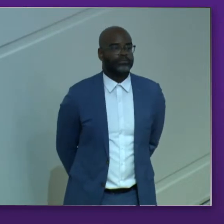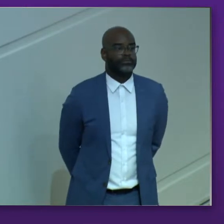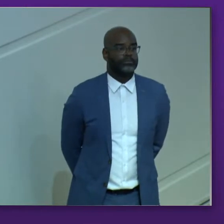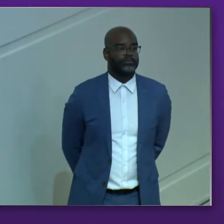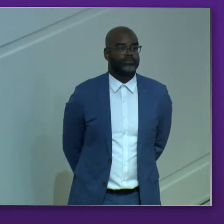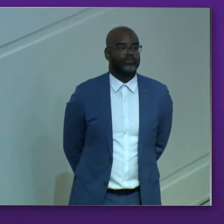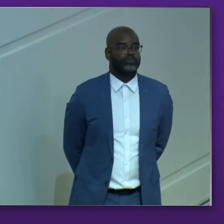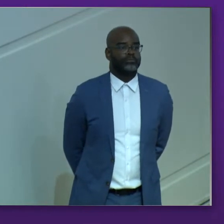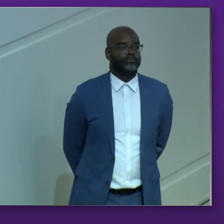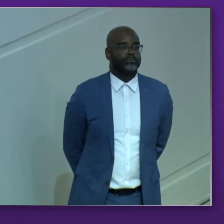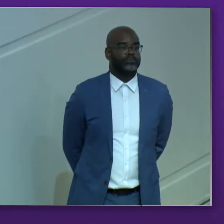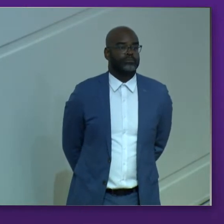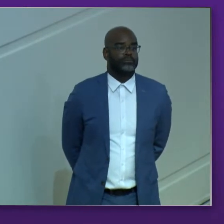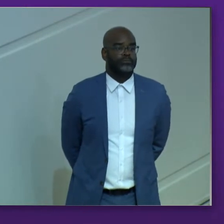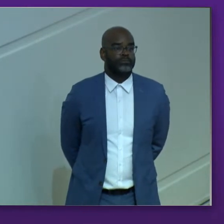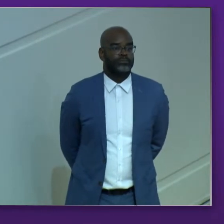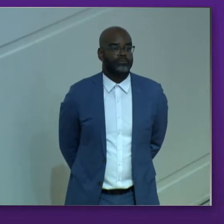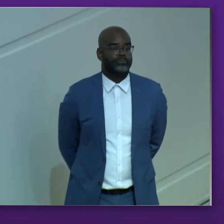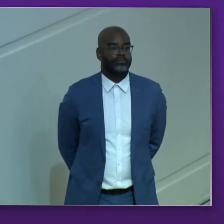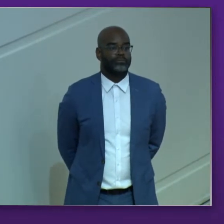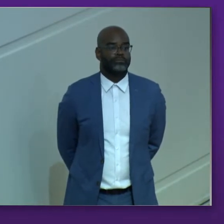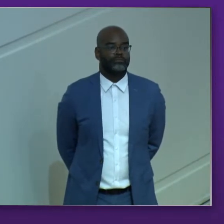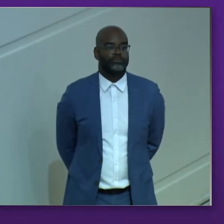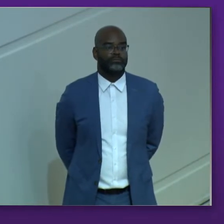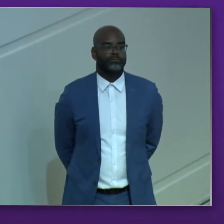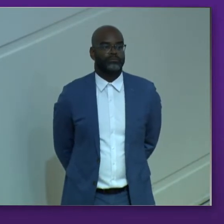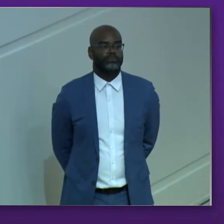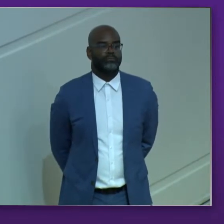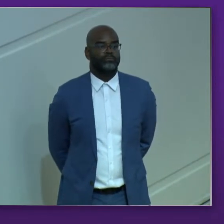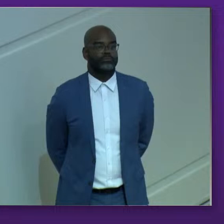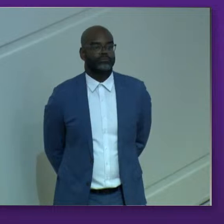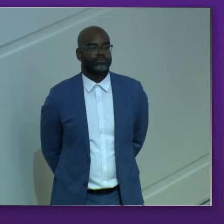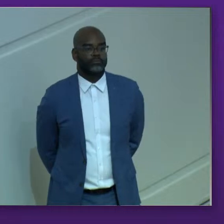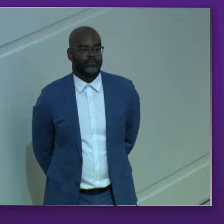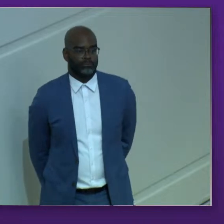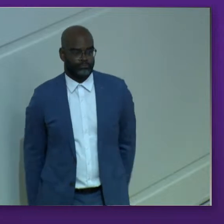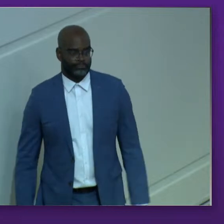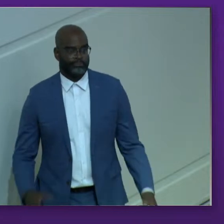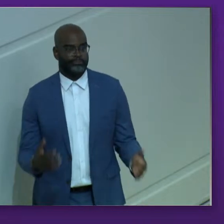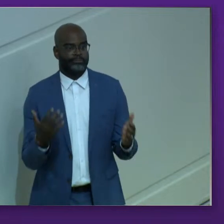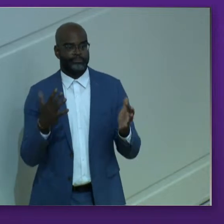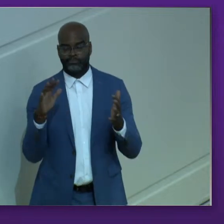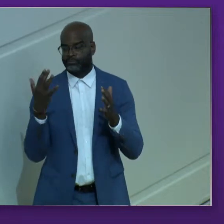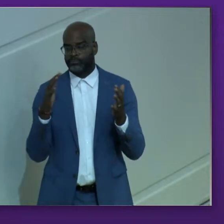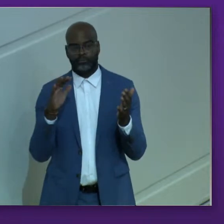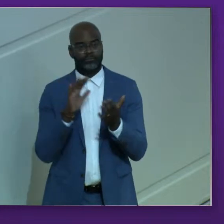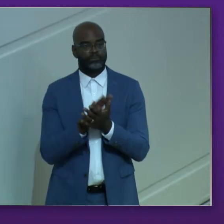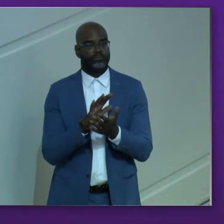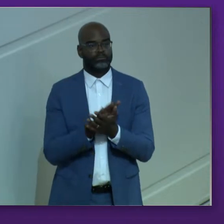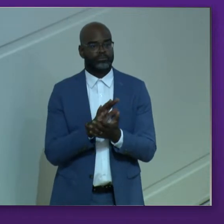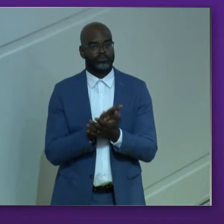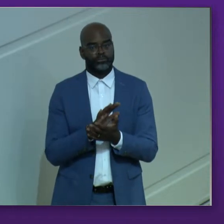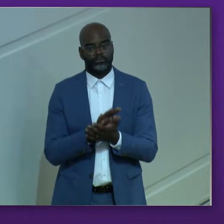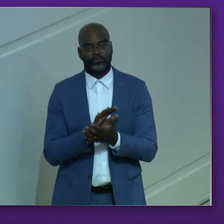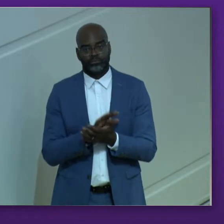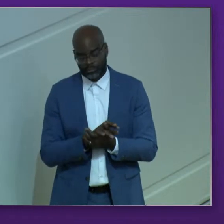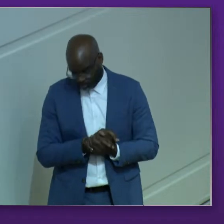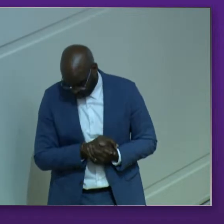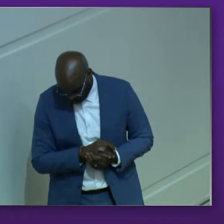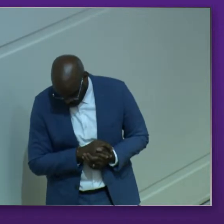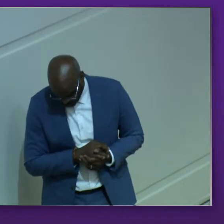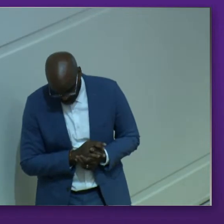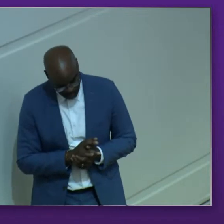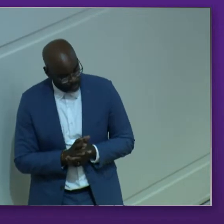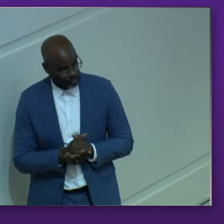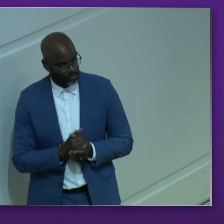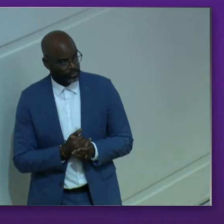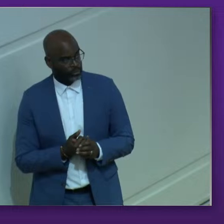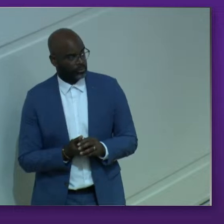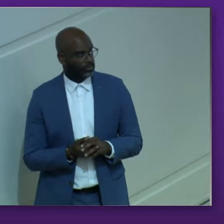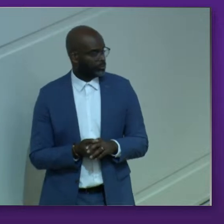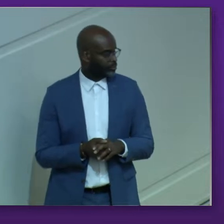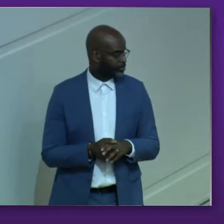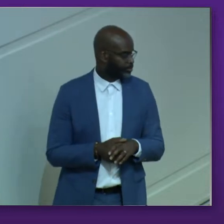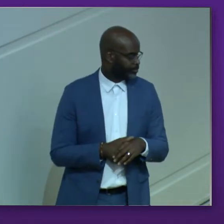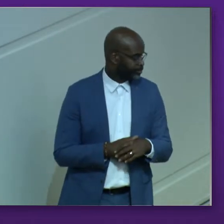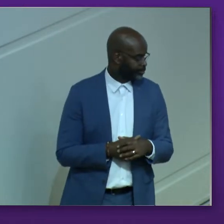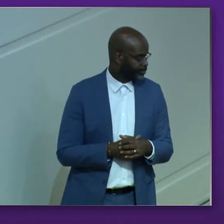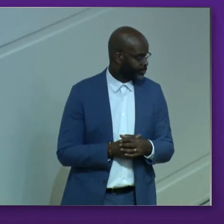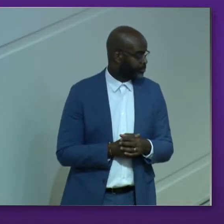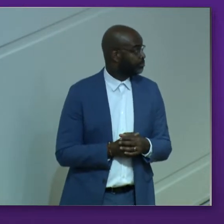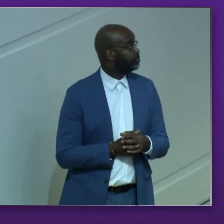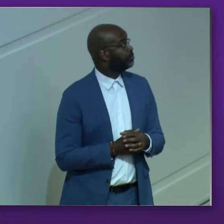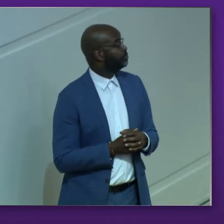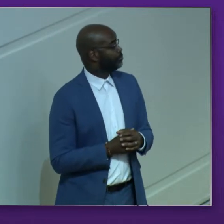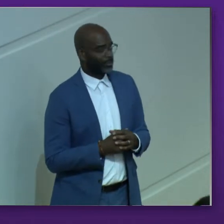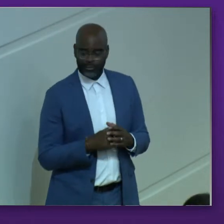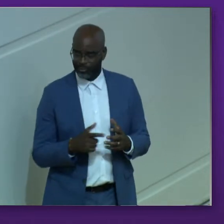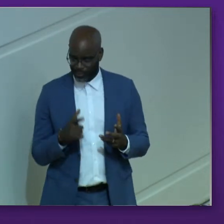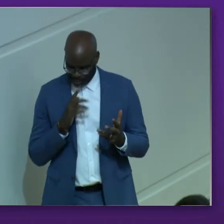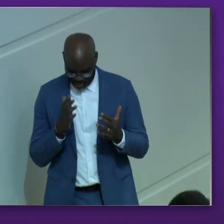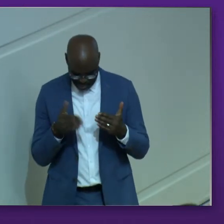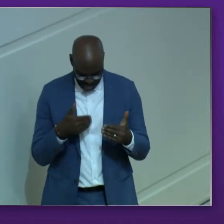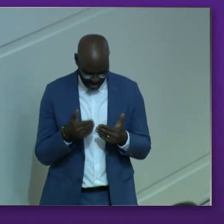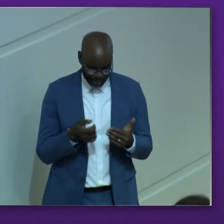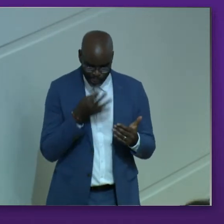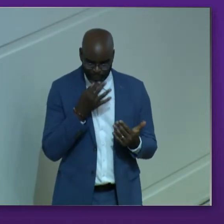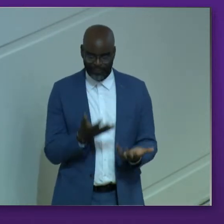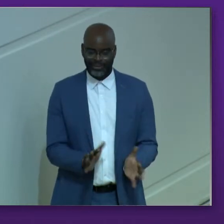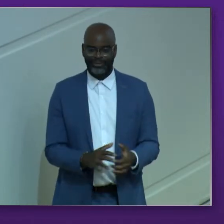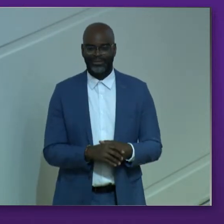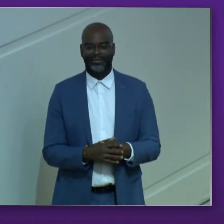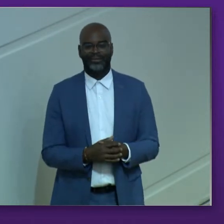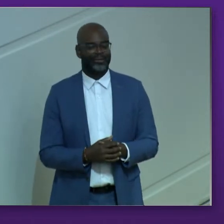LIBRARY.